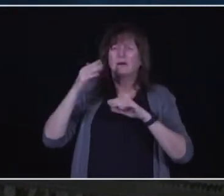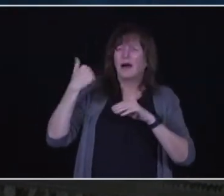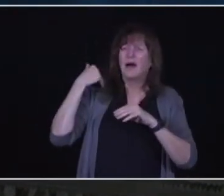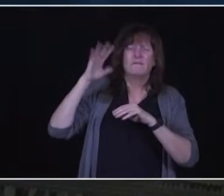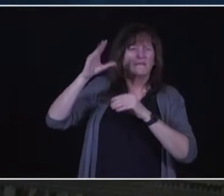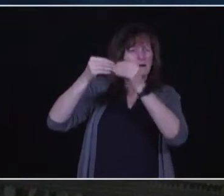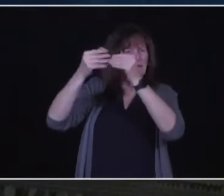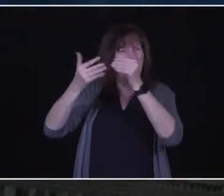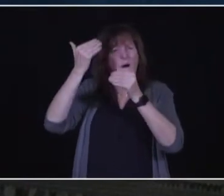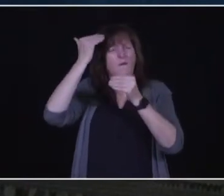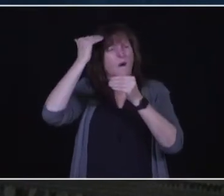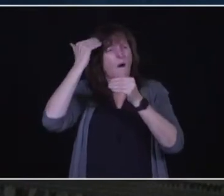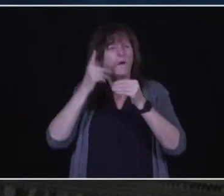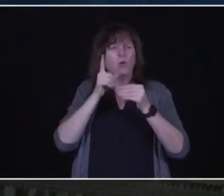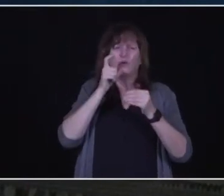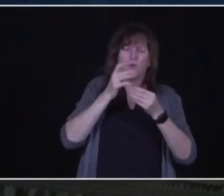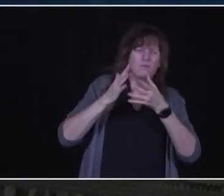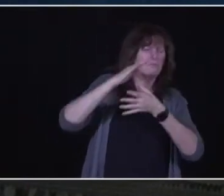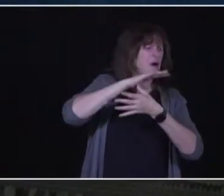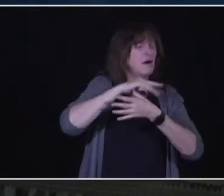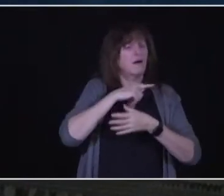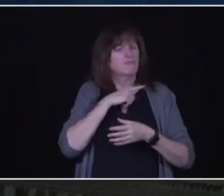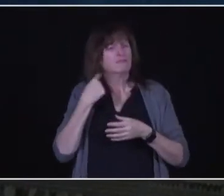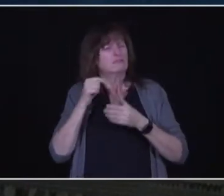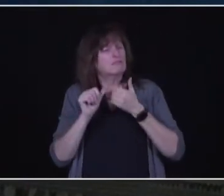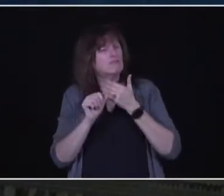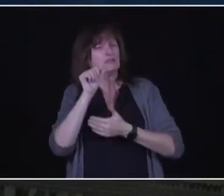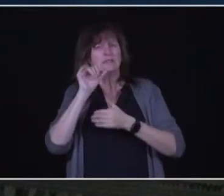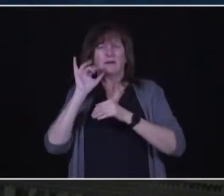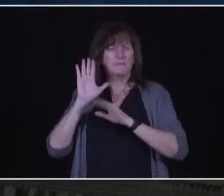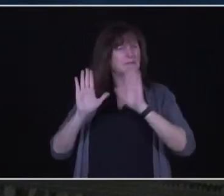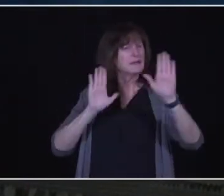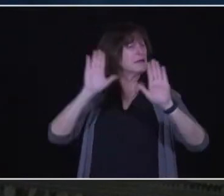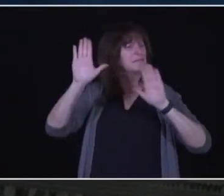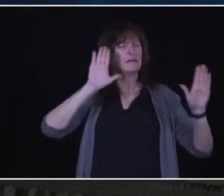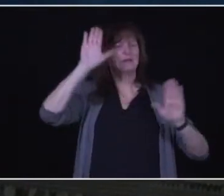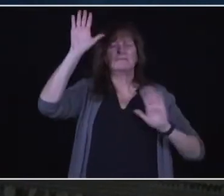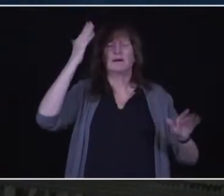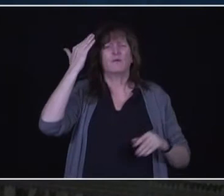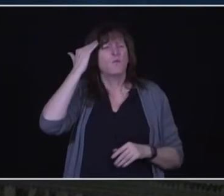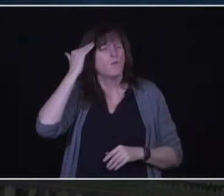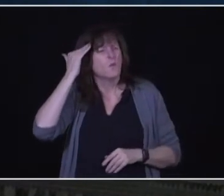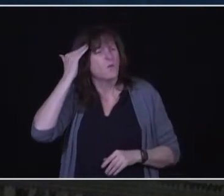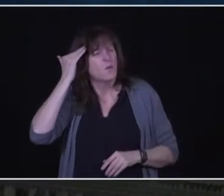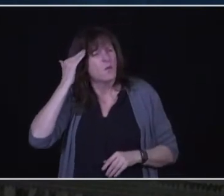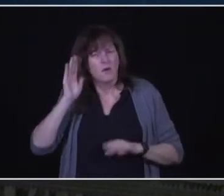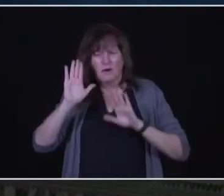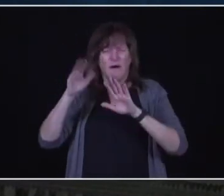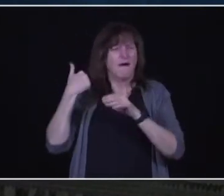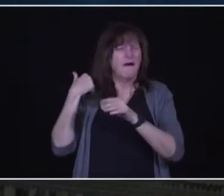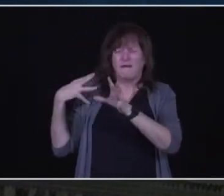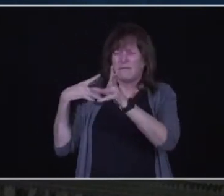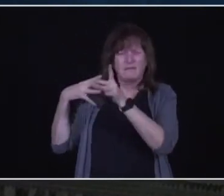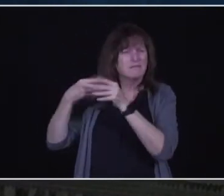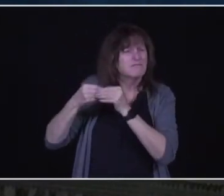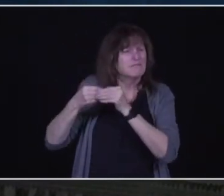So we are capitalizing on that historic data and we are empowering professionals to make decision based on priority guidelines